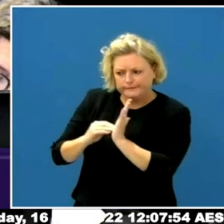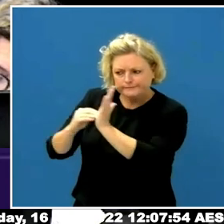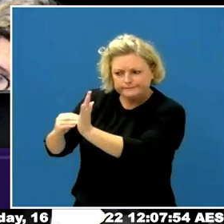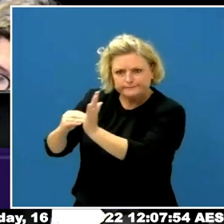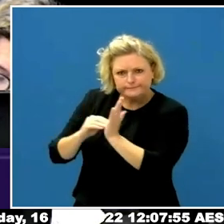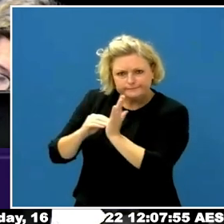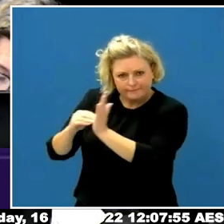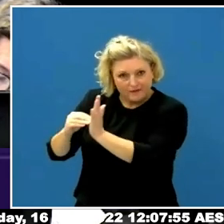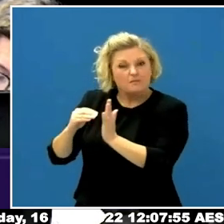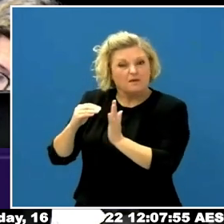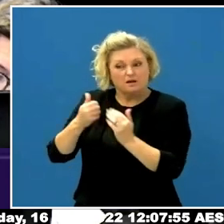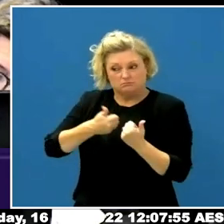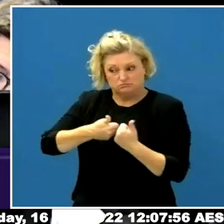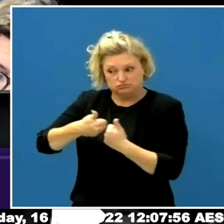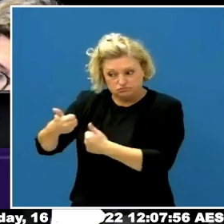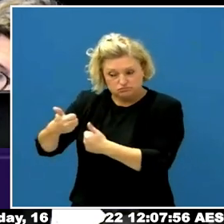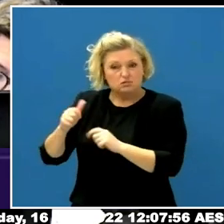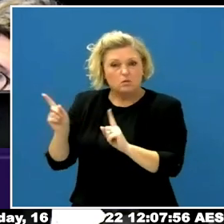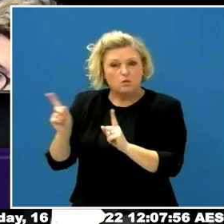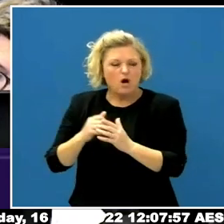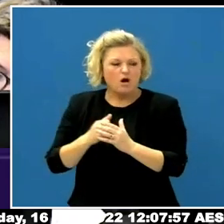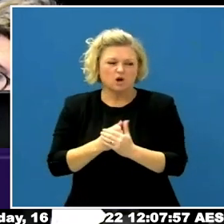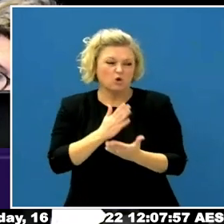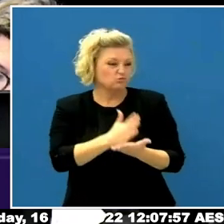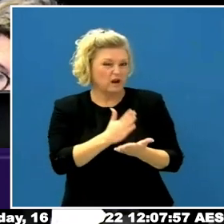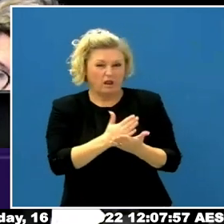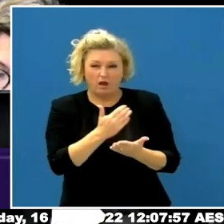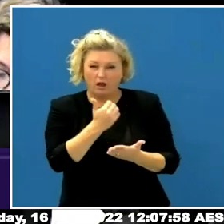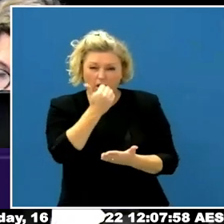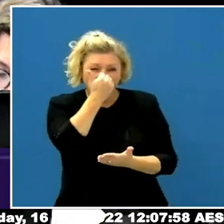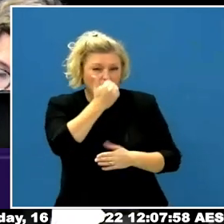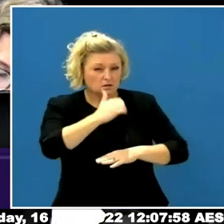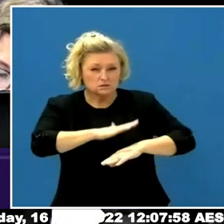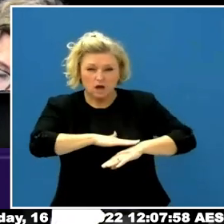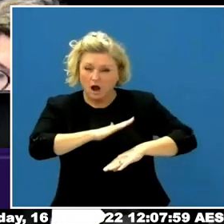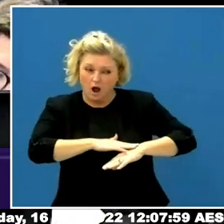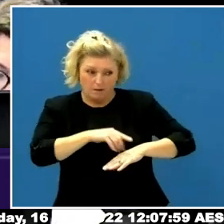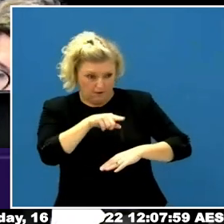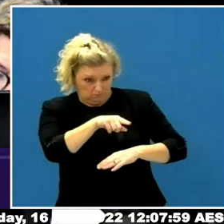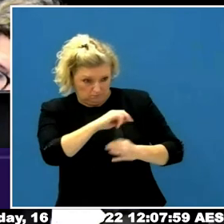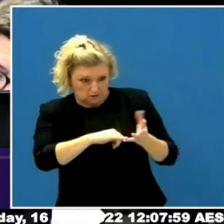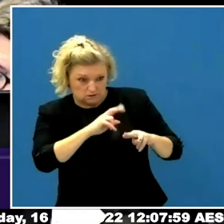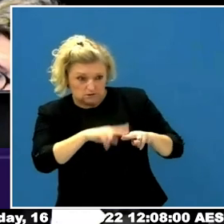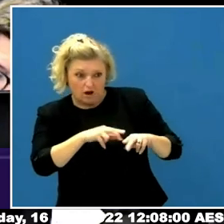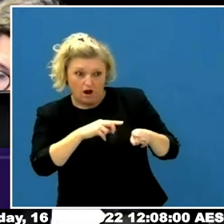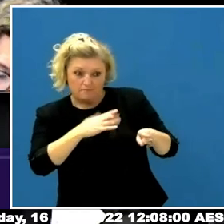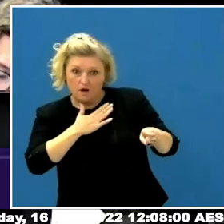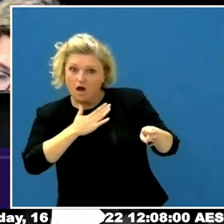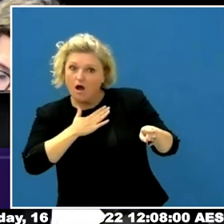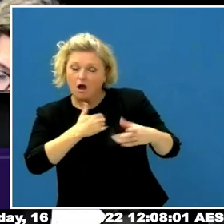It only lasted while that one Team Leader was there. In the four to five years that he was there? Yes. MR FOGARTY: And how long roughly would that everybody?